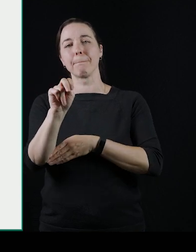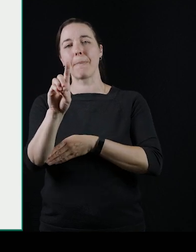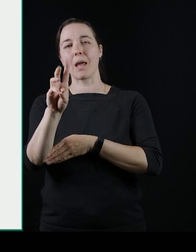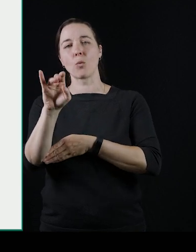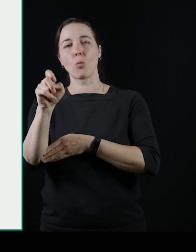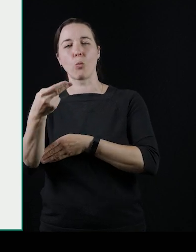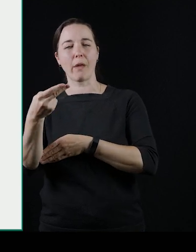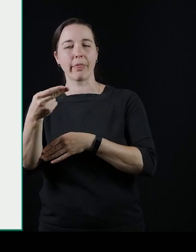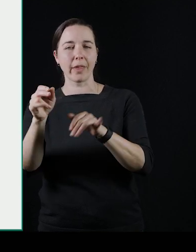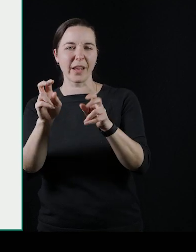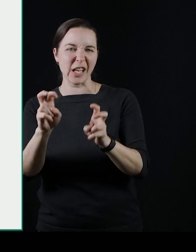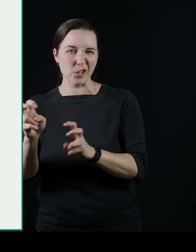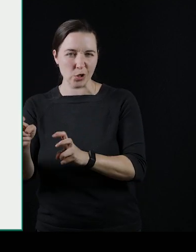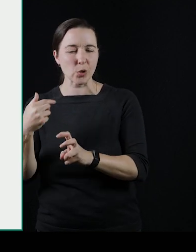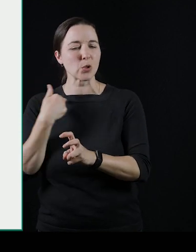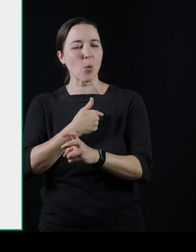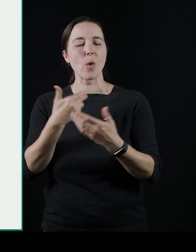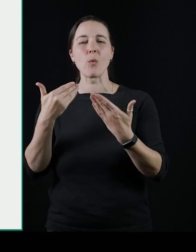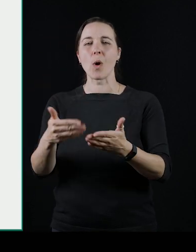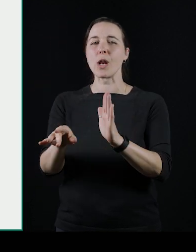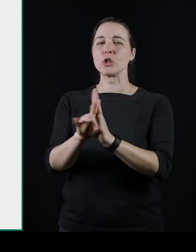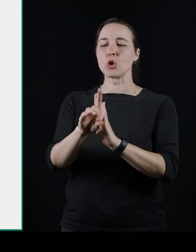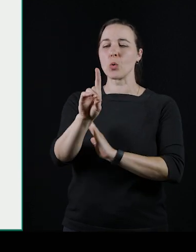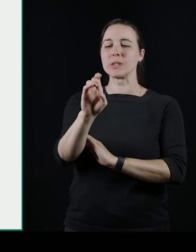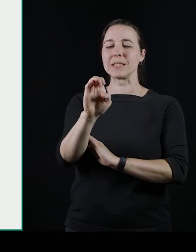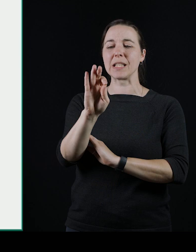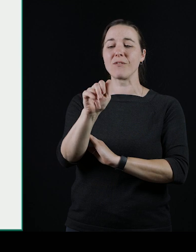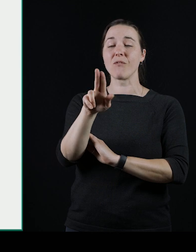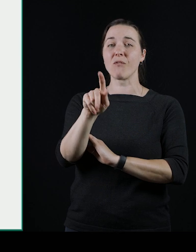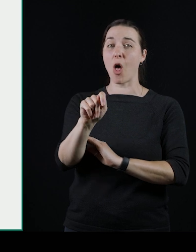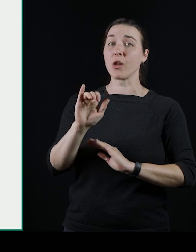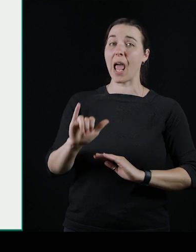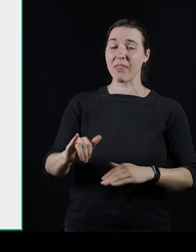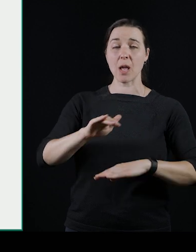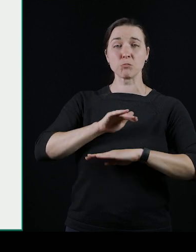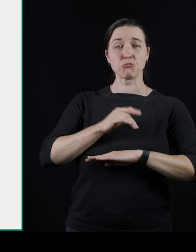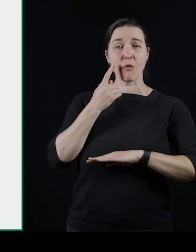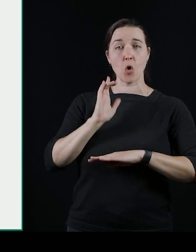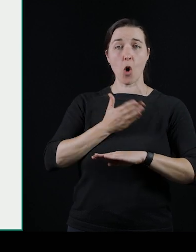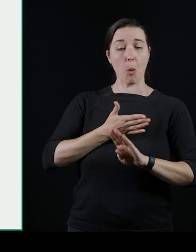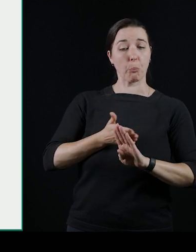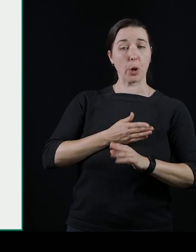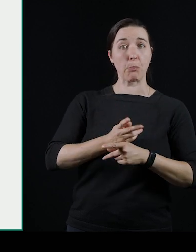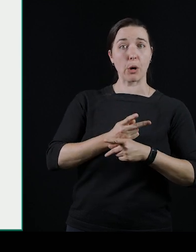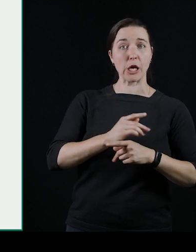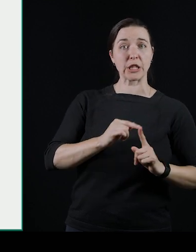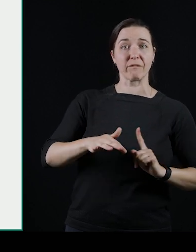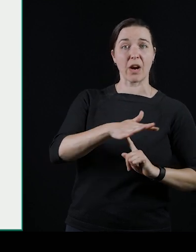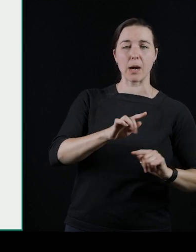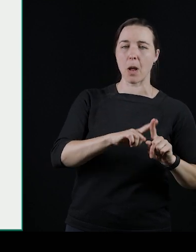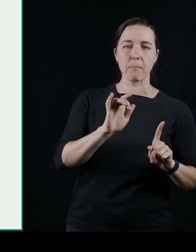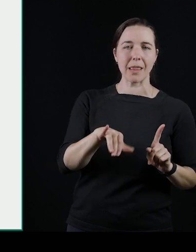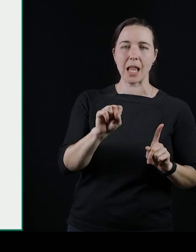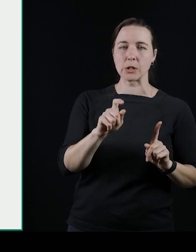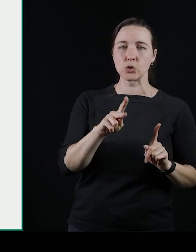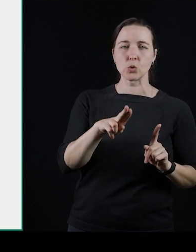We chose the default VNet gateway skew and that was sufficient for our pre-production environment. However, the same skew could not keep